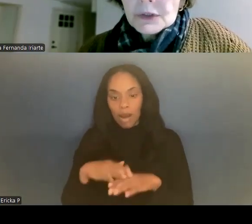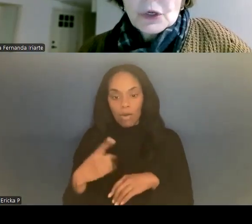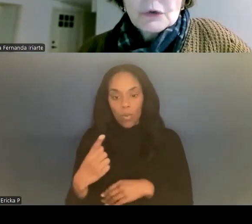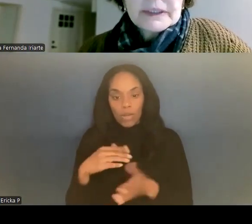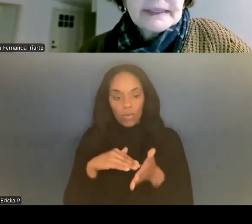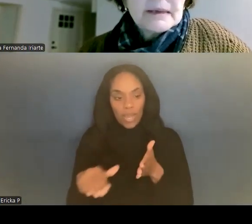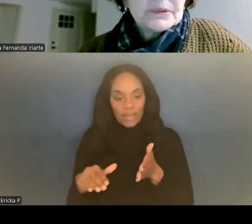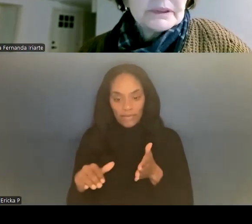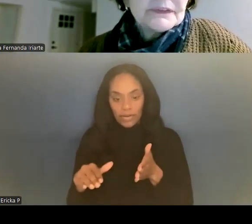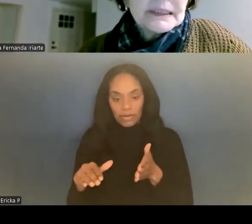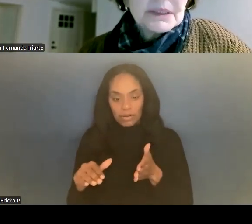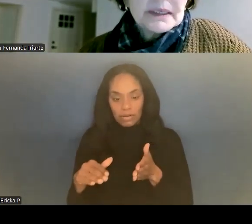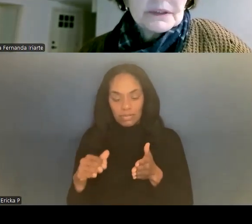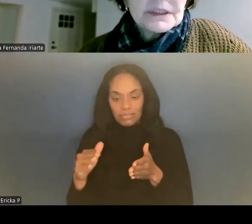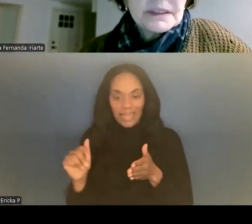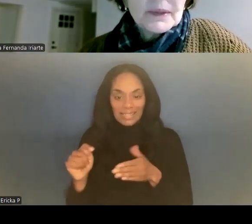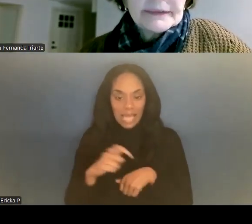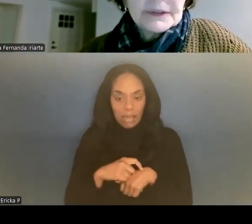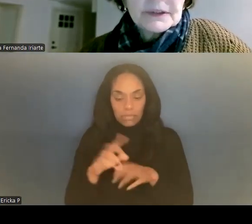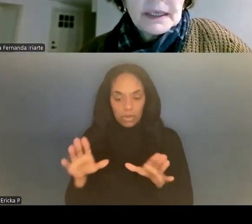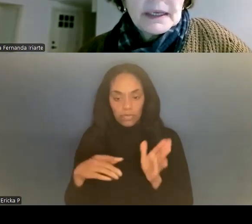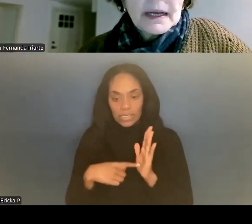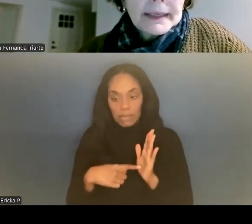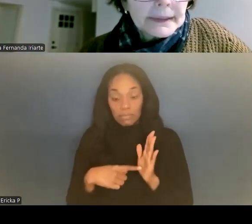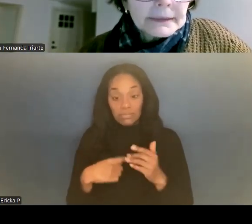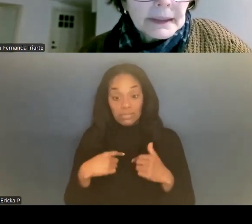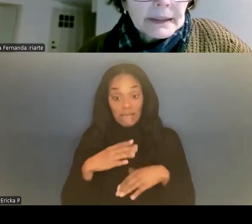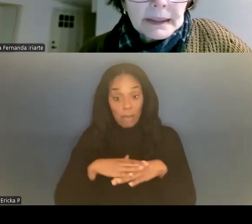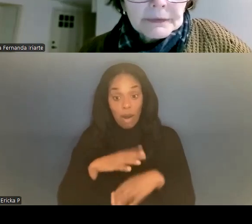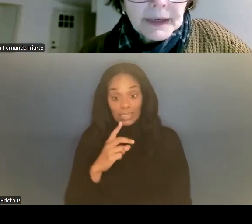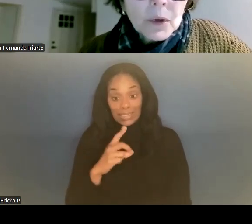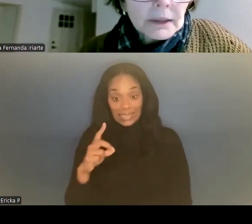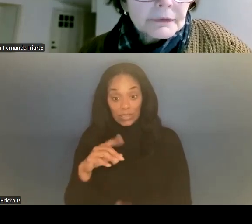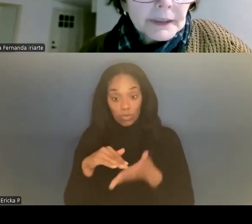So, for example, if I'm on the DD waiver, I can and if I qualify